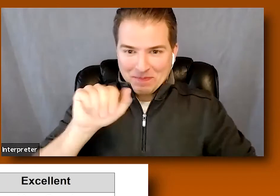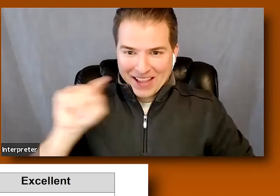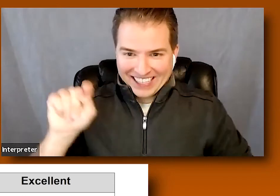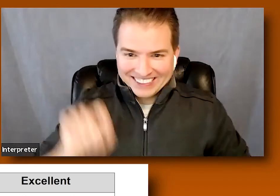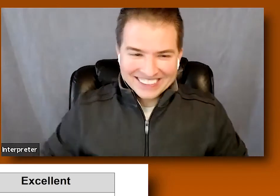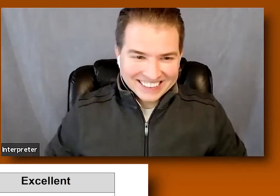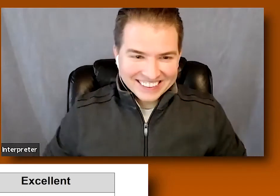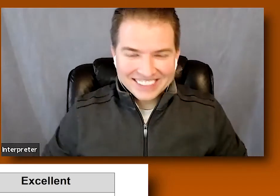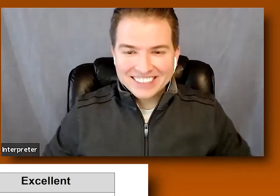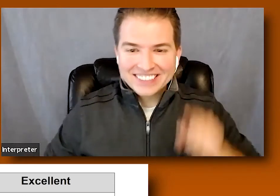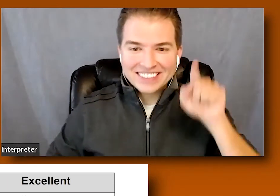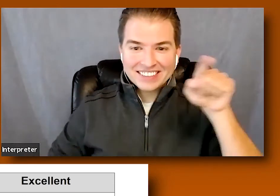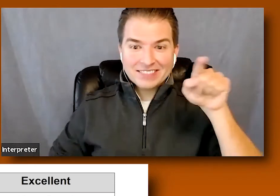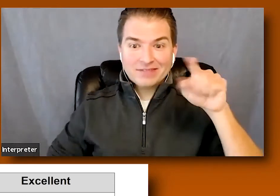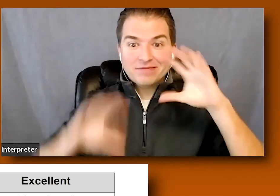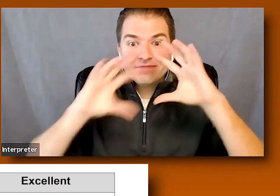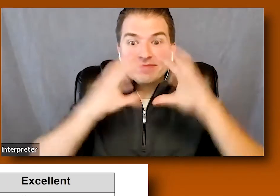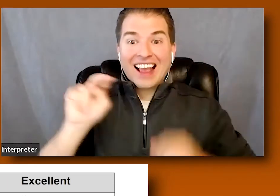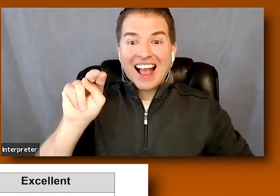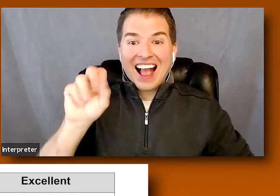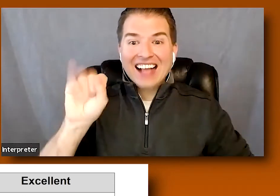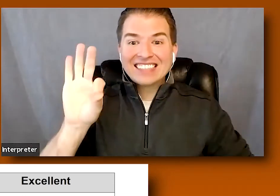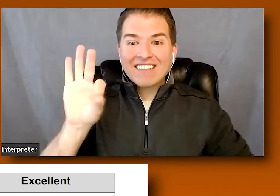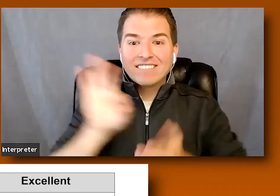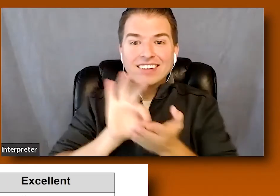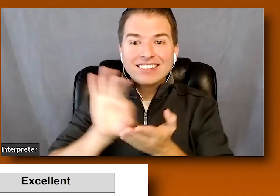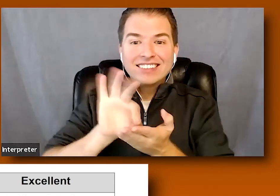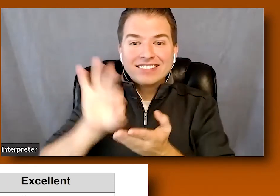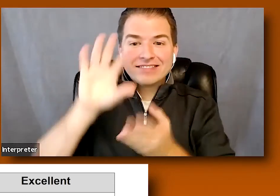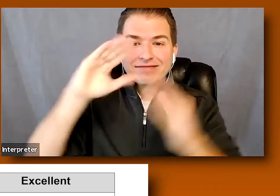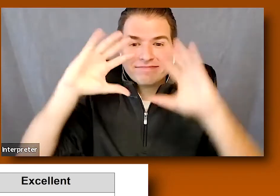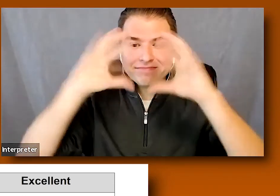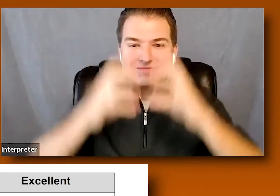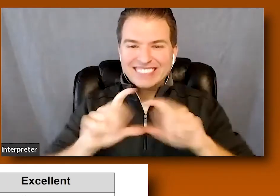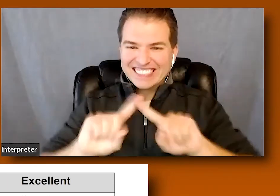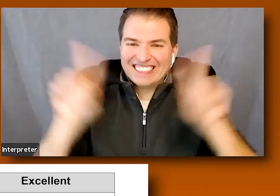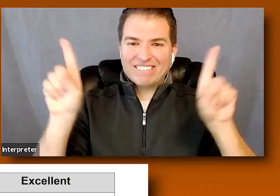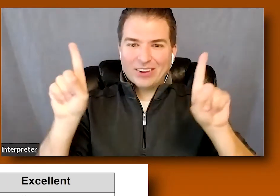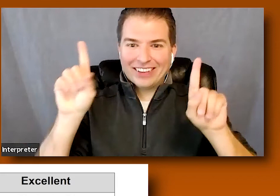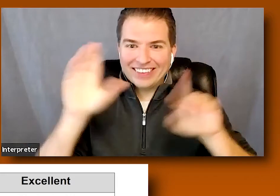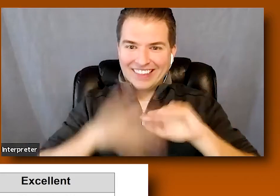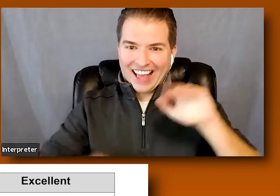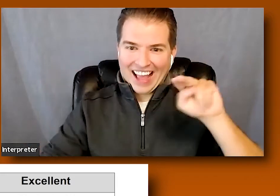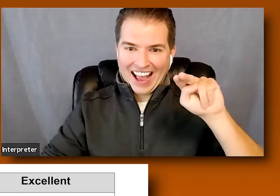So, here's the scoring for NSF. Then your applications, once they're scored